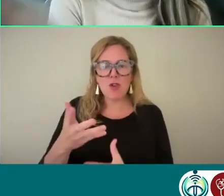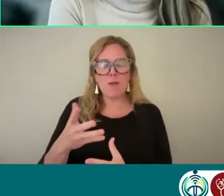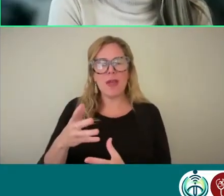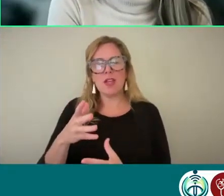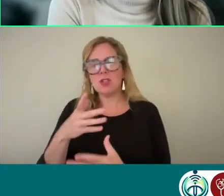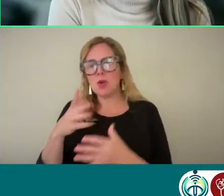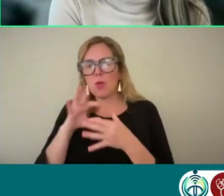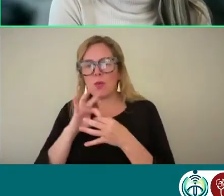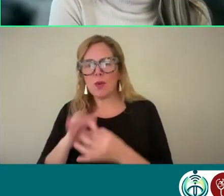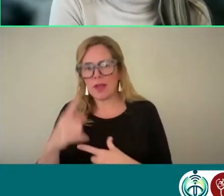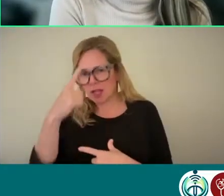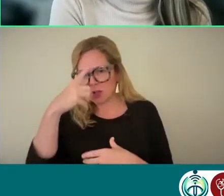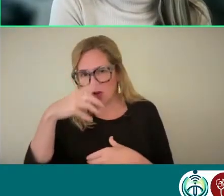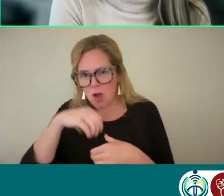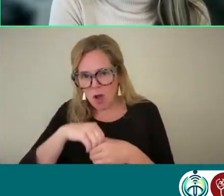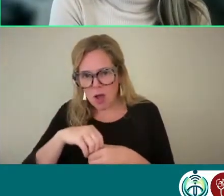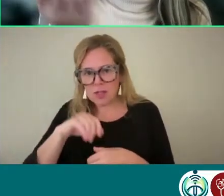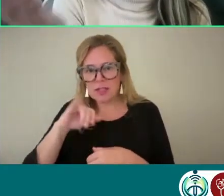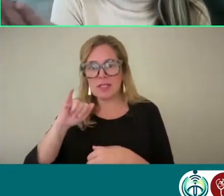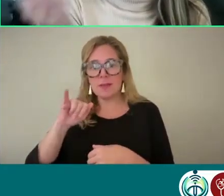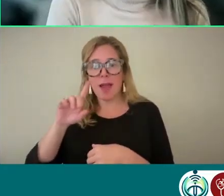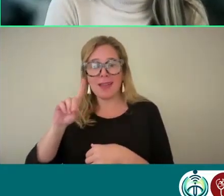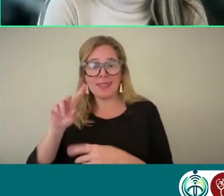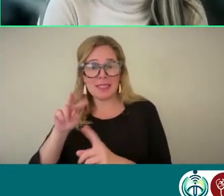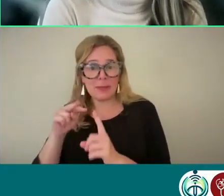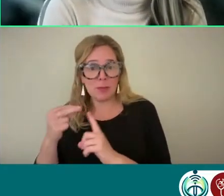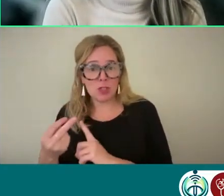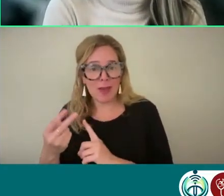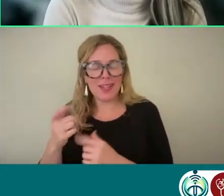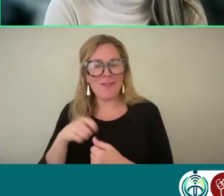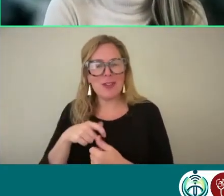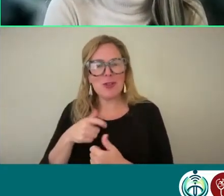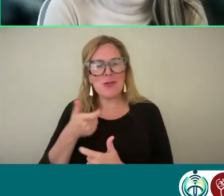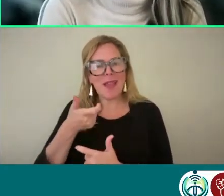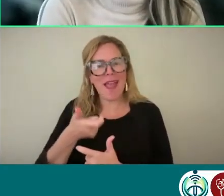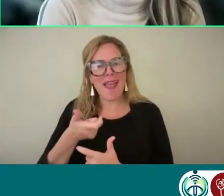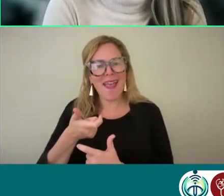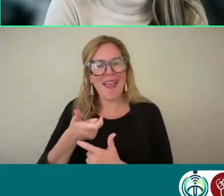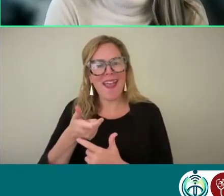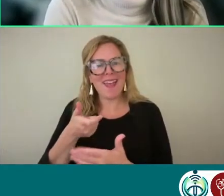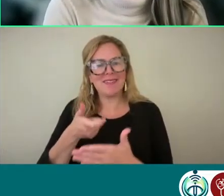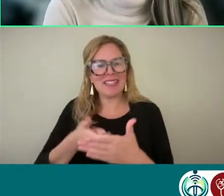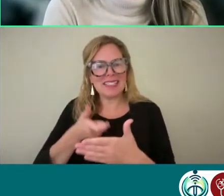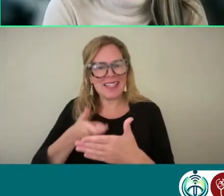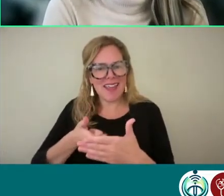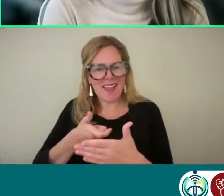you can scan the QR code below, and there's some links to some great books, social media accounts.